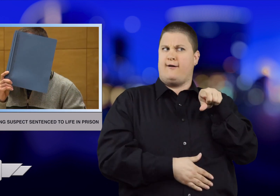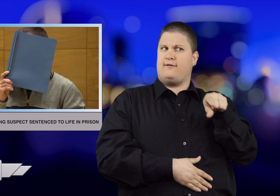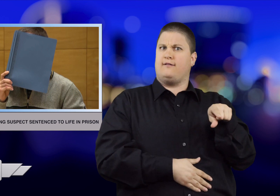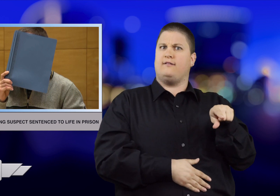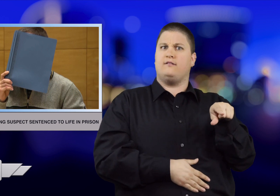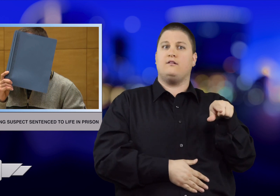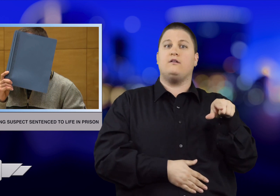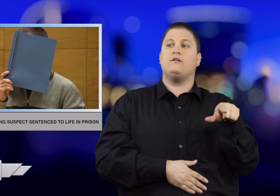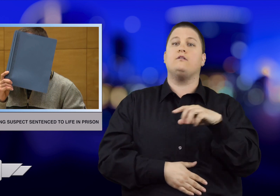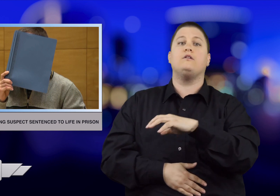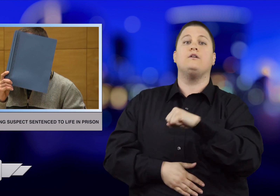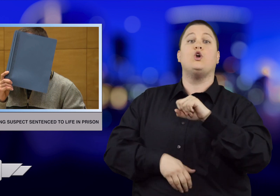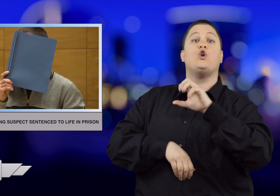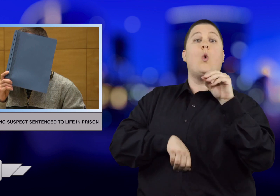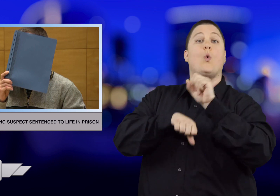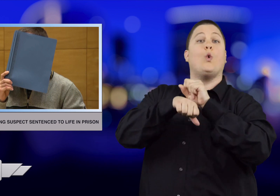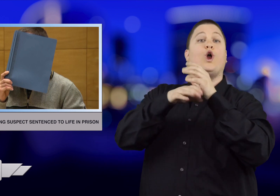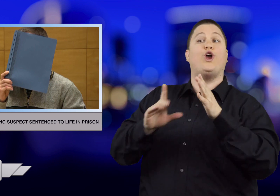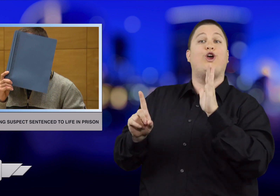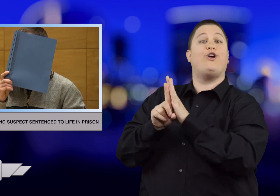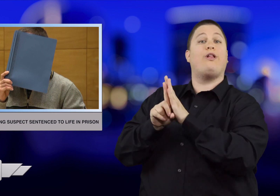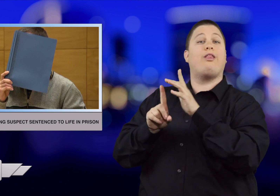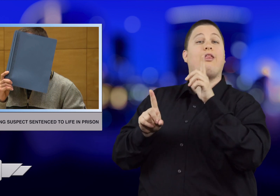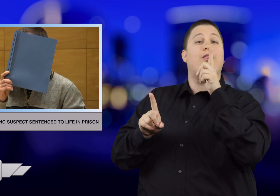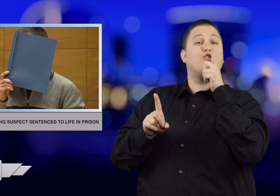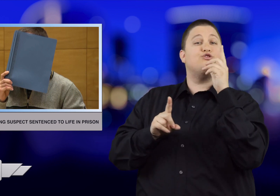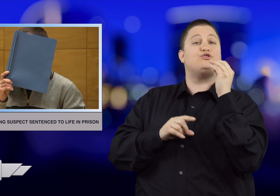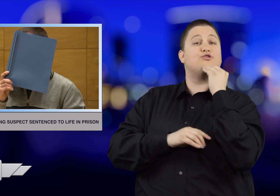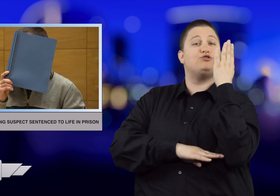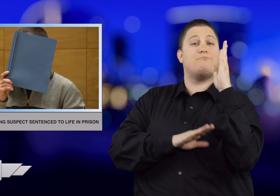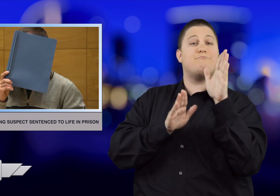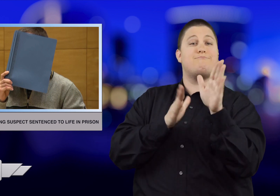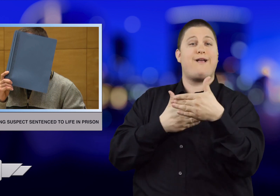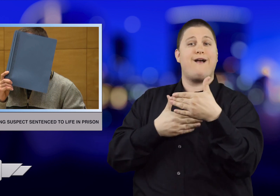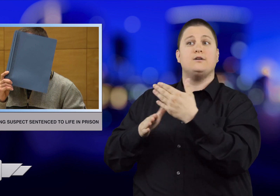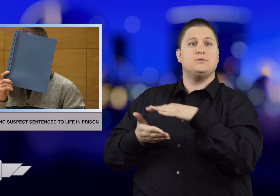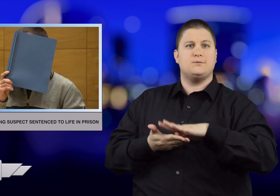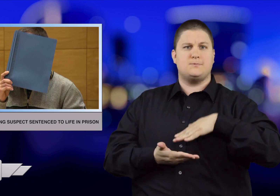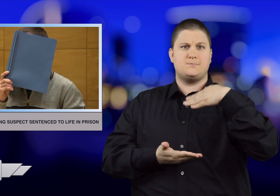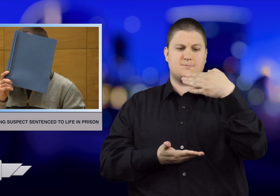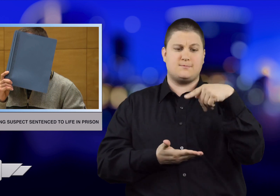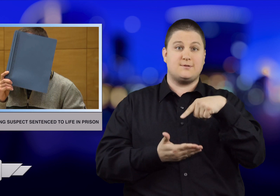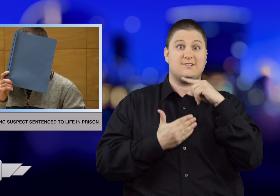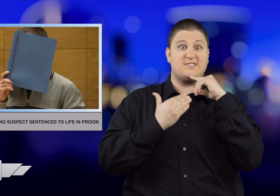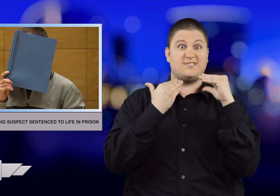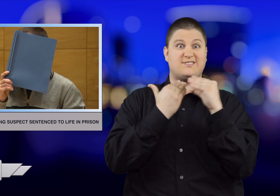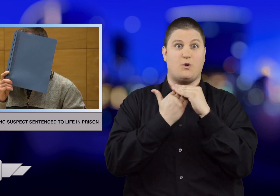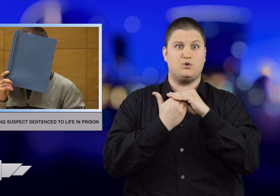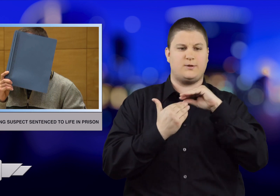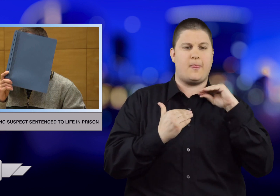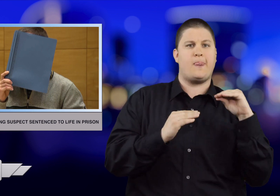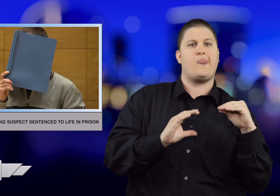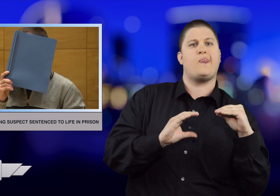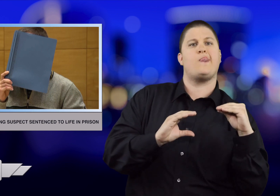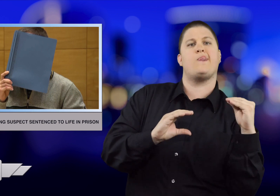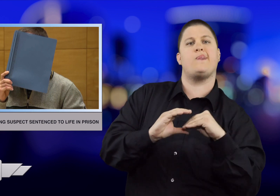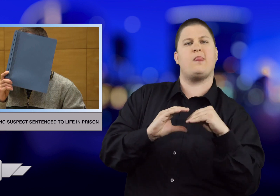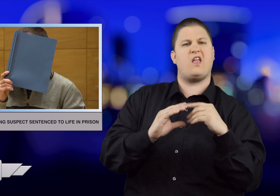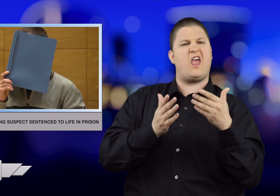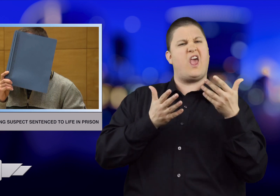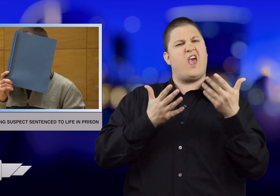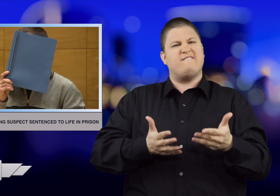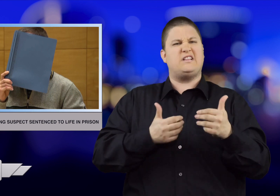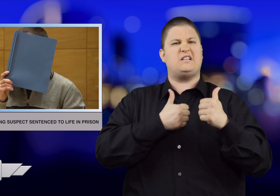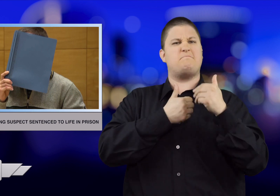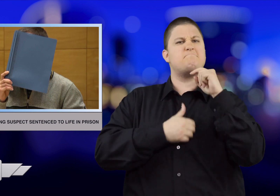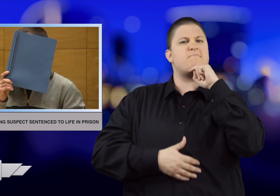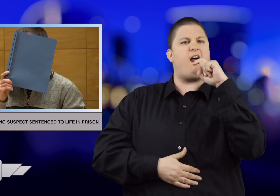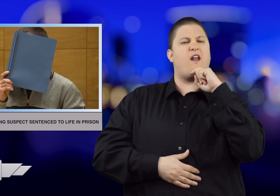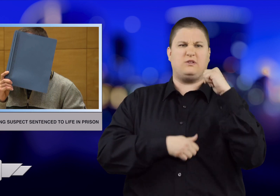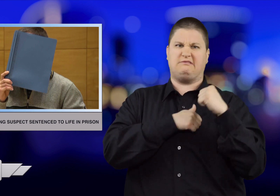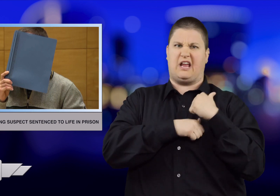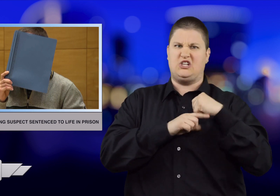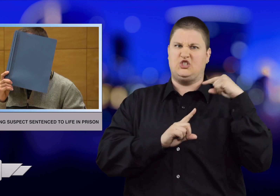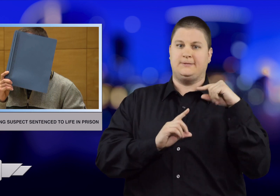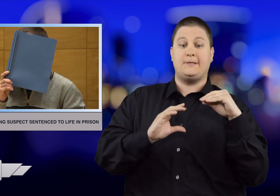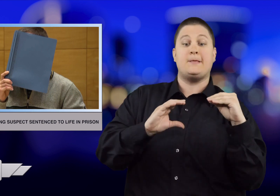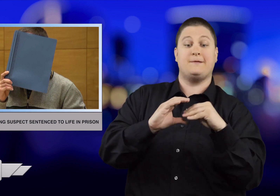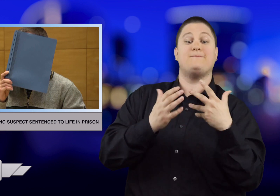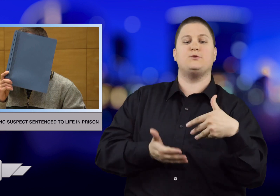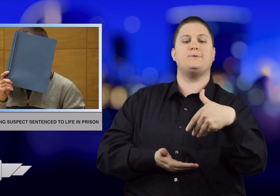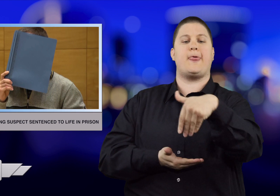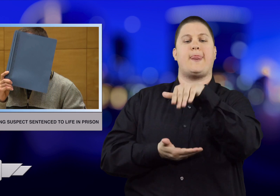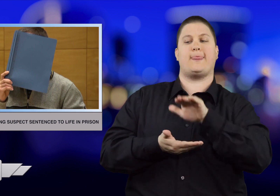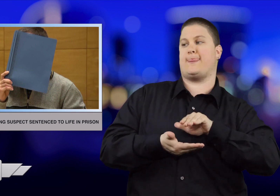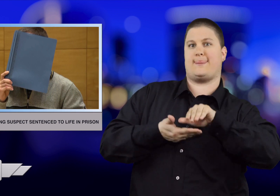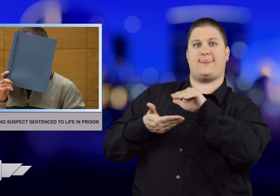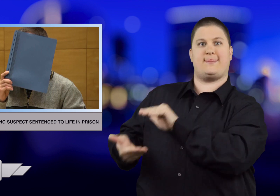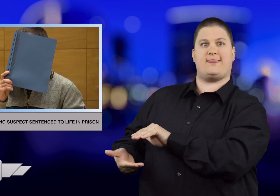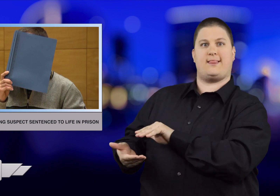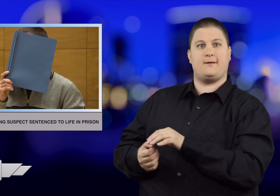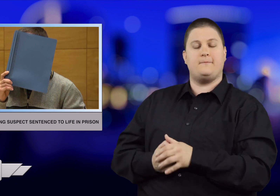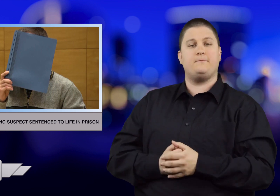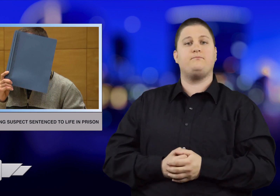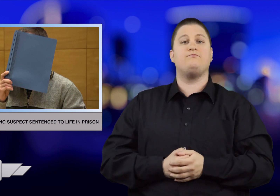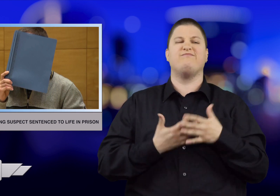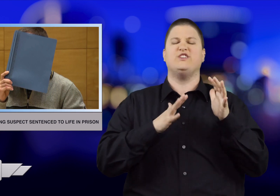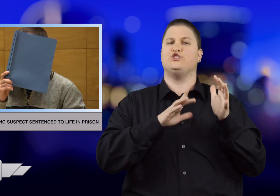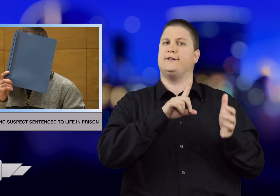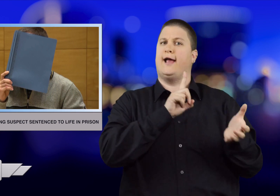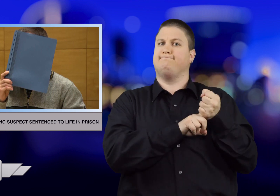up a coworker's lunchbox and putting a substance in the sandwich inside.